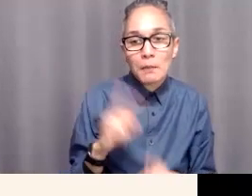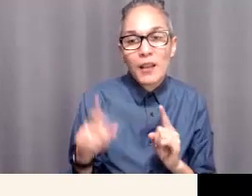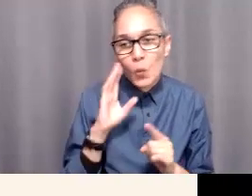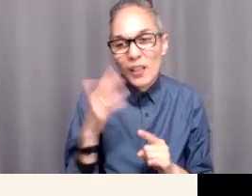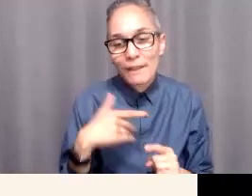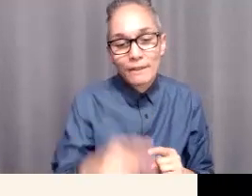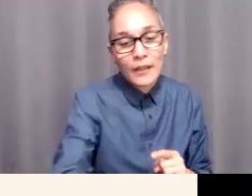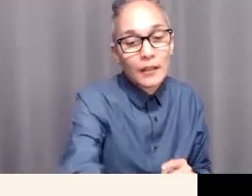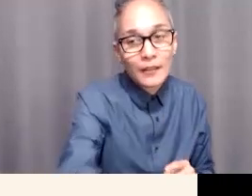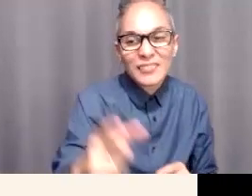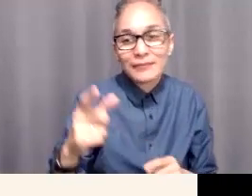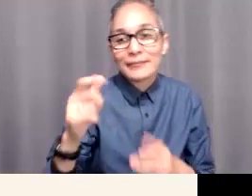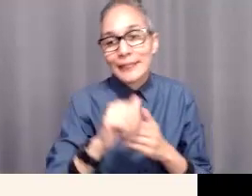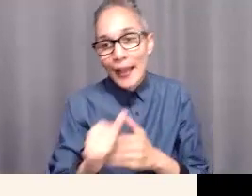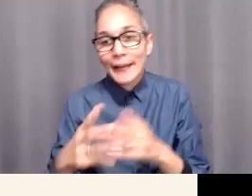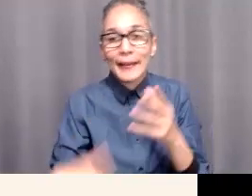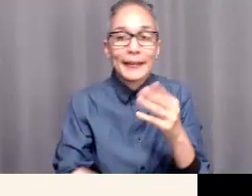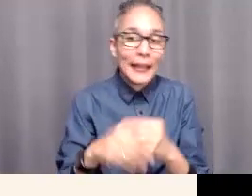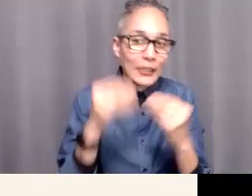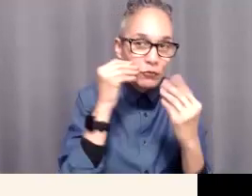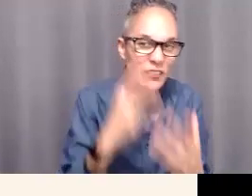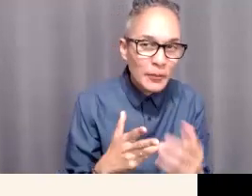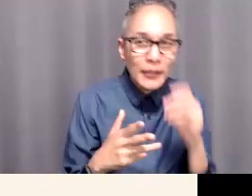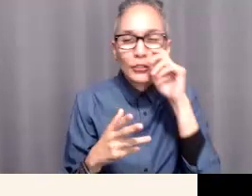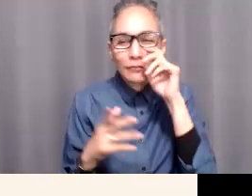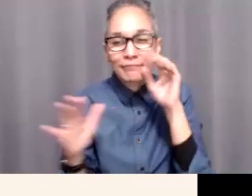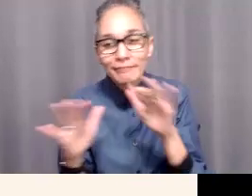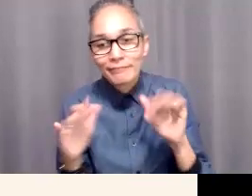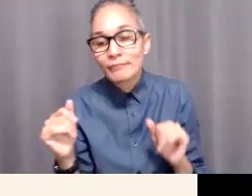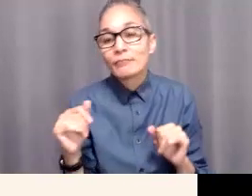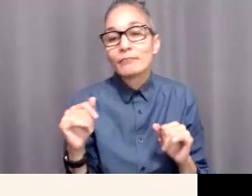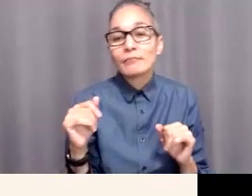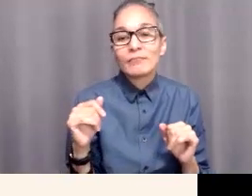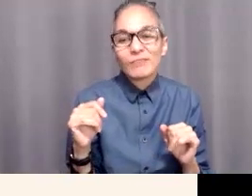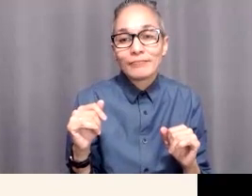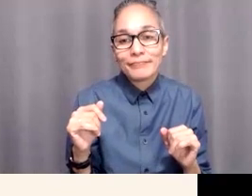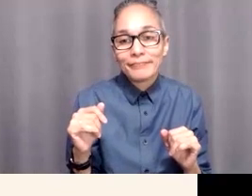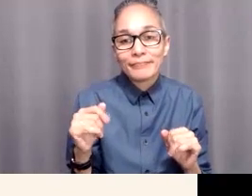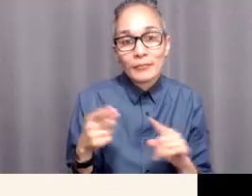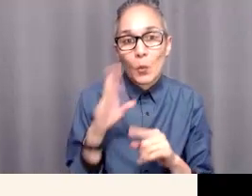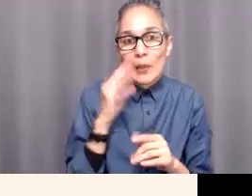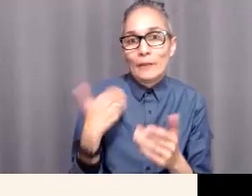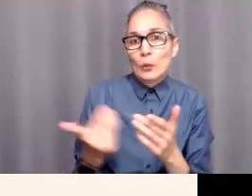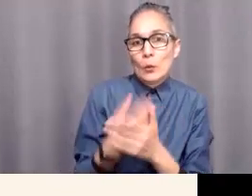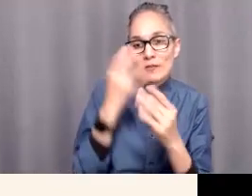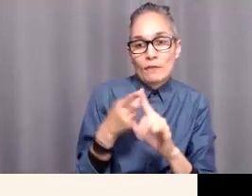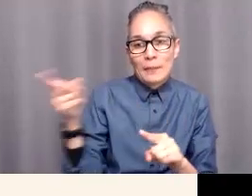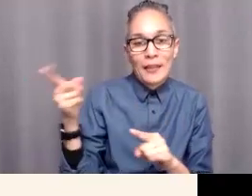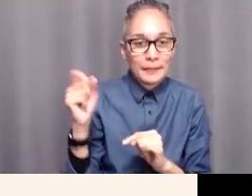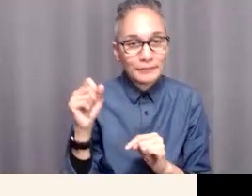guidance and some additional information that we have not covered yet in our own series that, the state will provide for us.